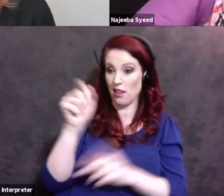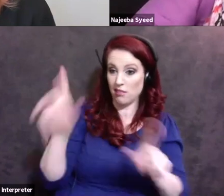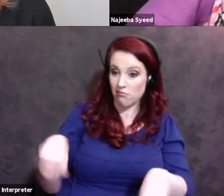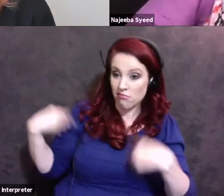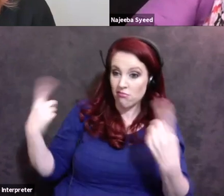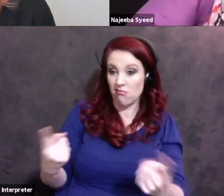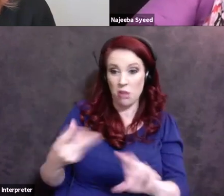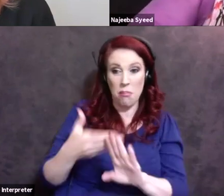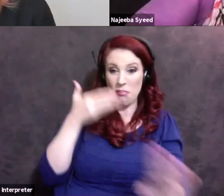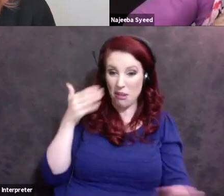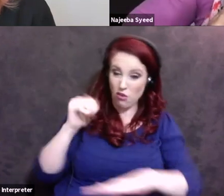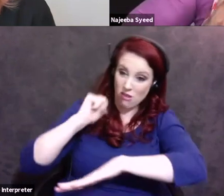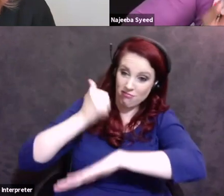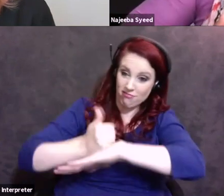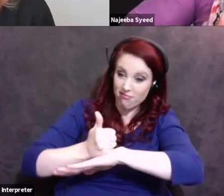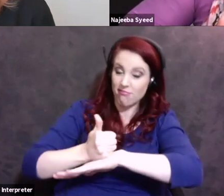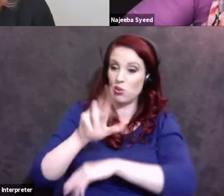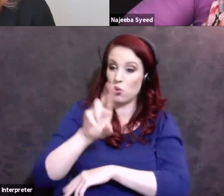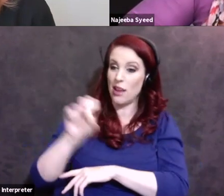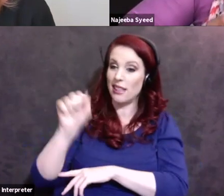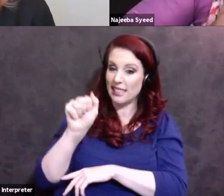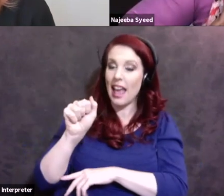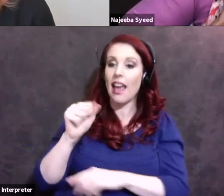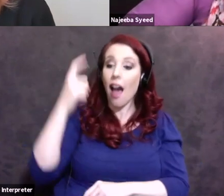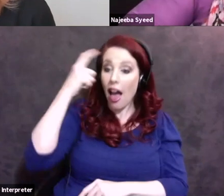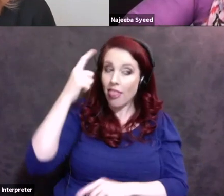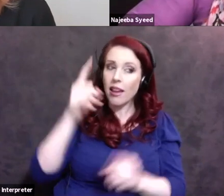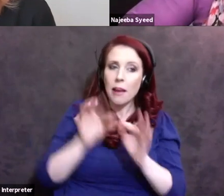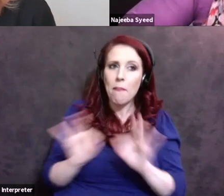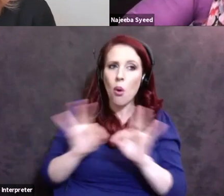I think it is important to think through of that geographic location of Islam because